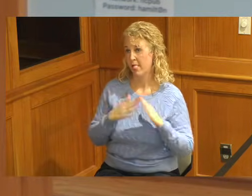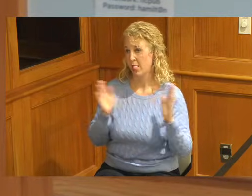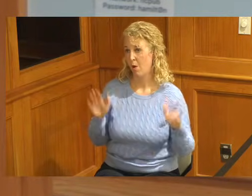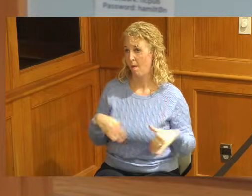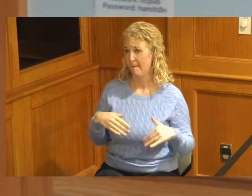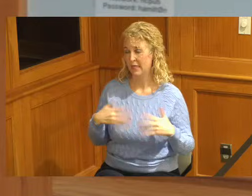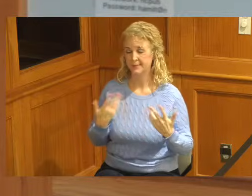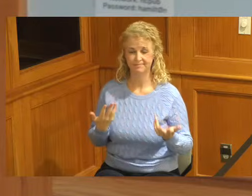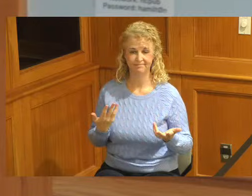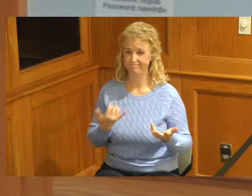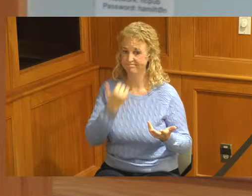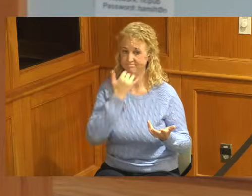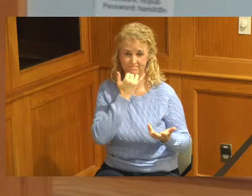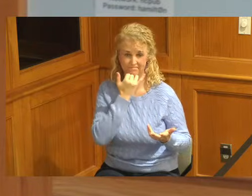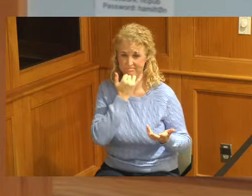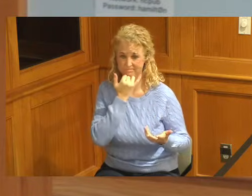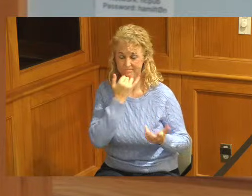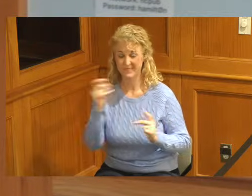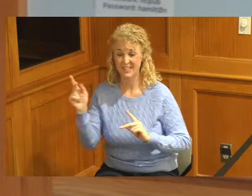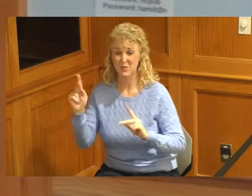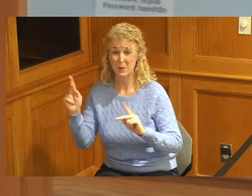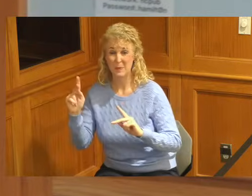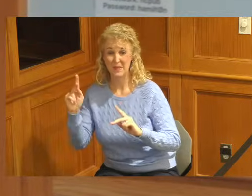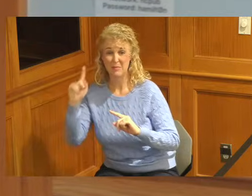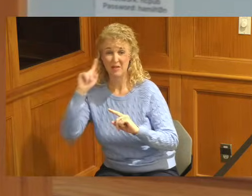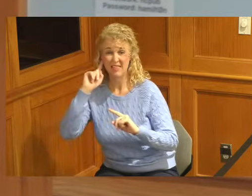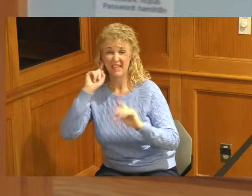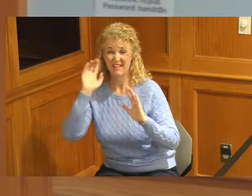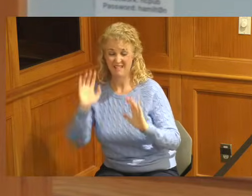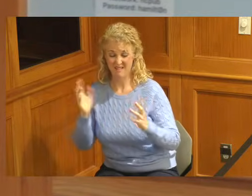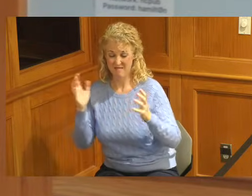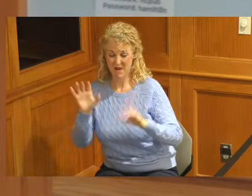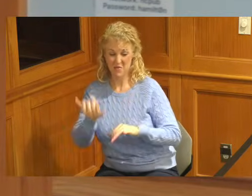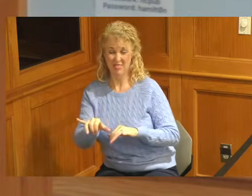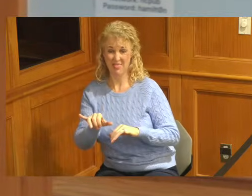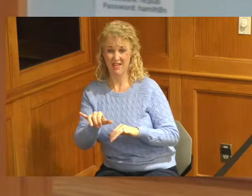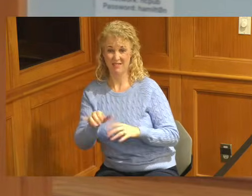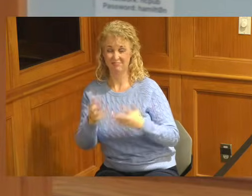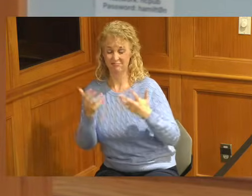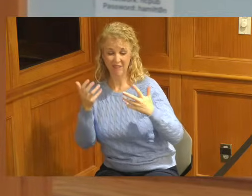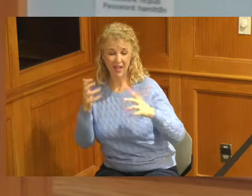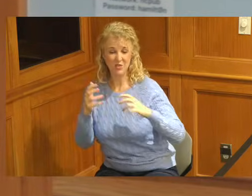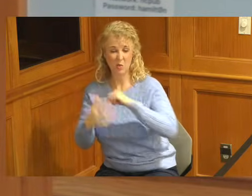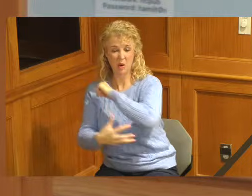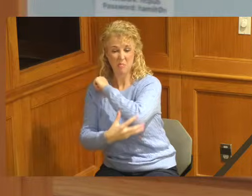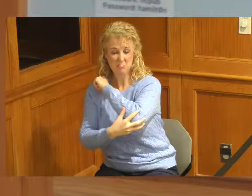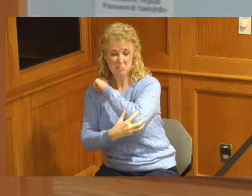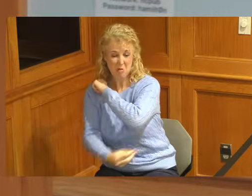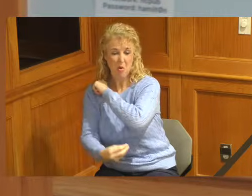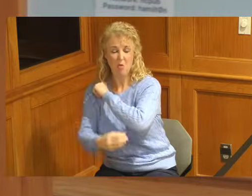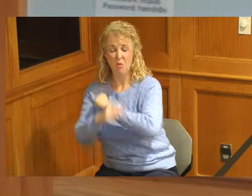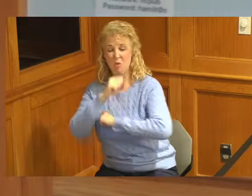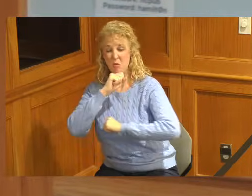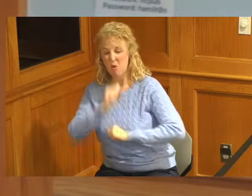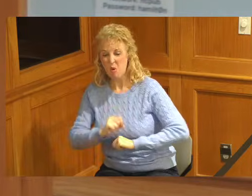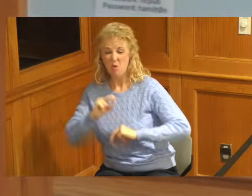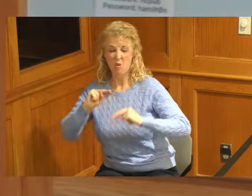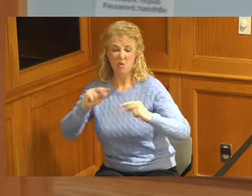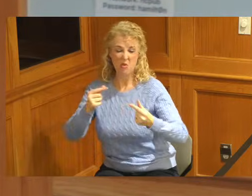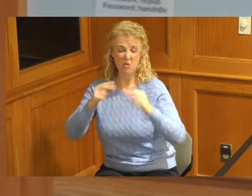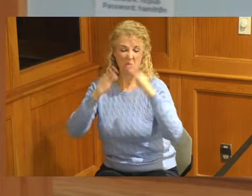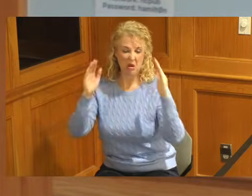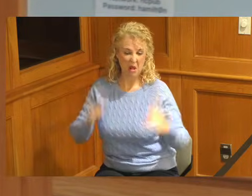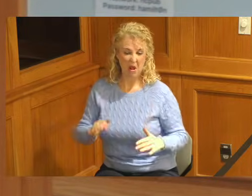And people don't want those in their neighborhoods for good reason. But I think there is still a and